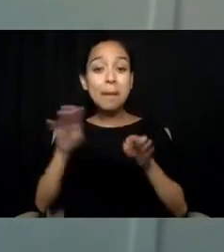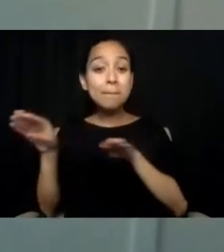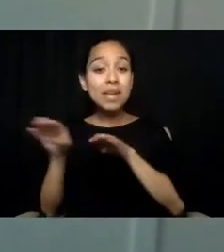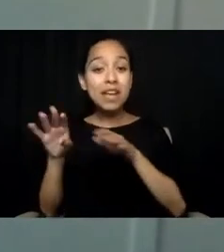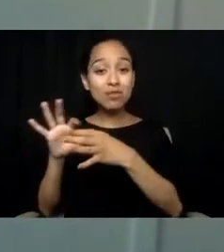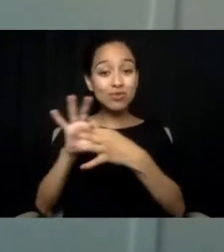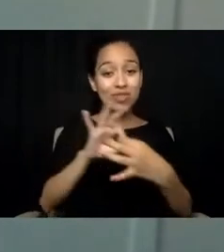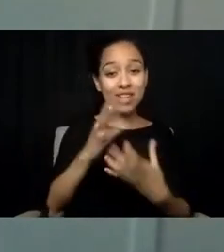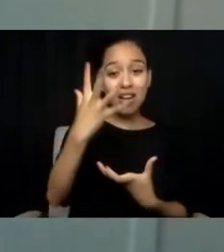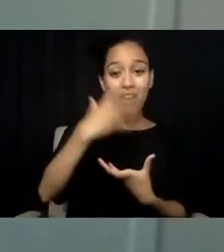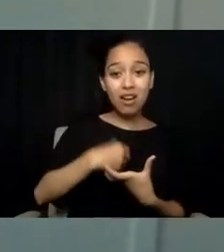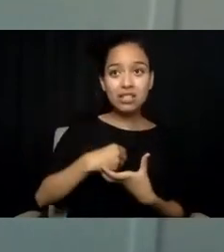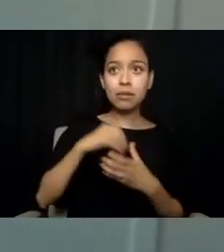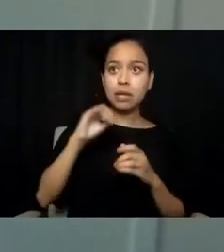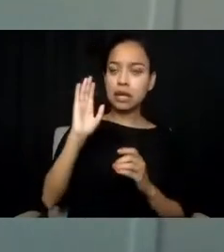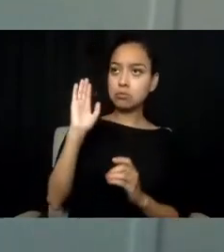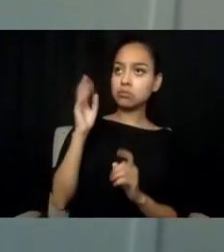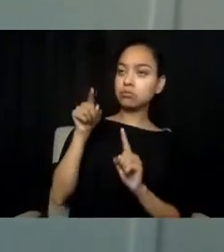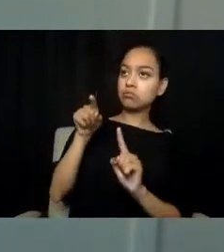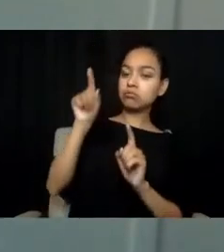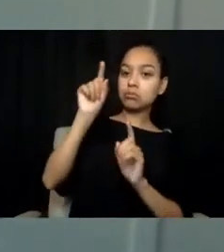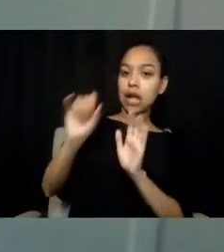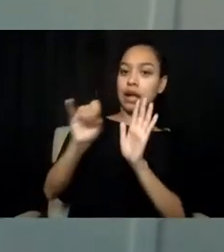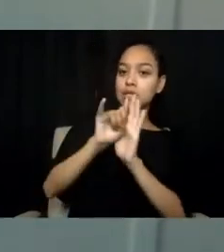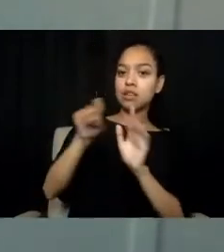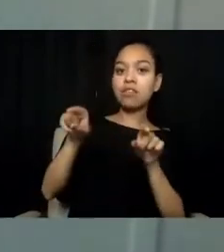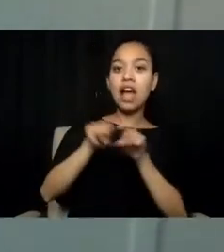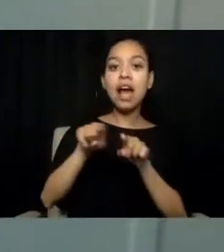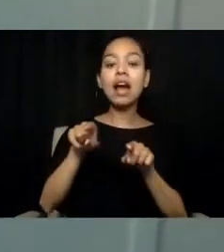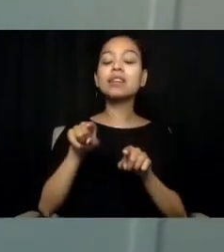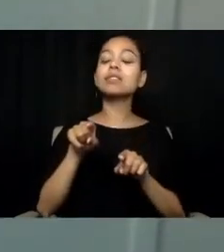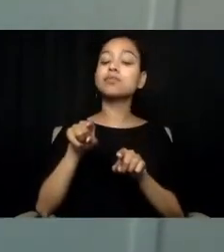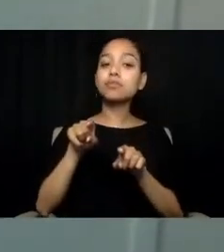Autistic meltdowns, stimming, and ruminating